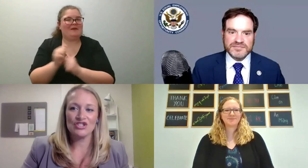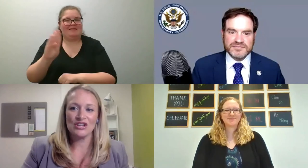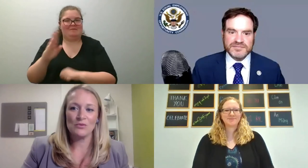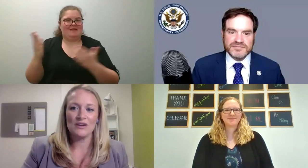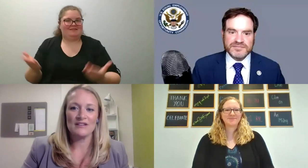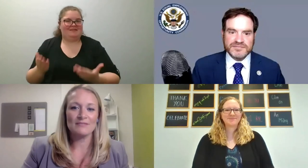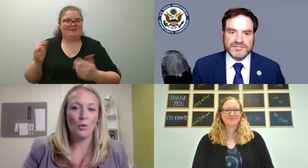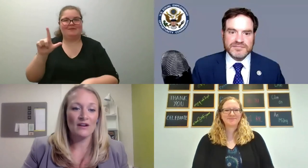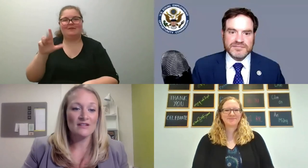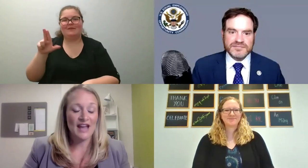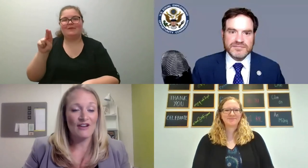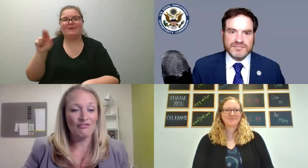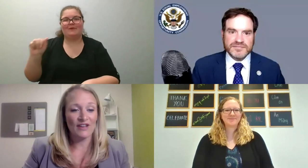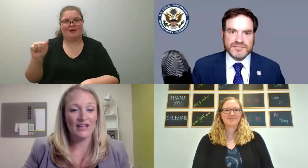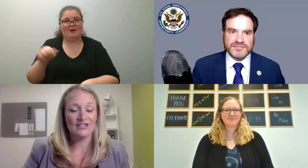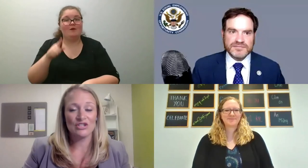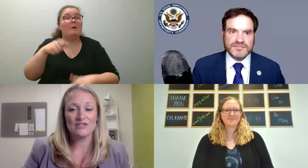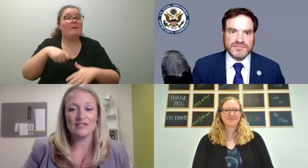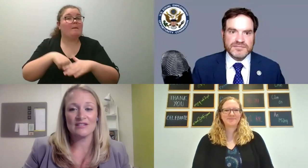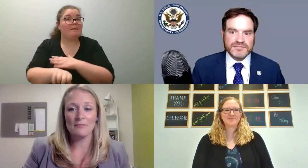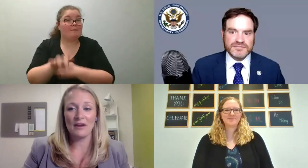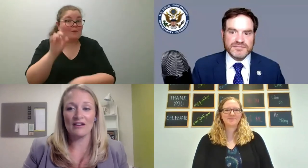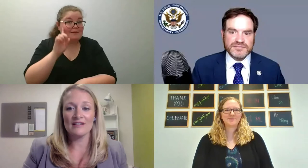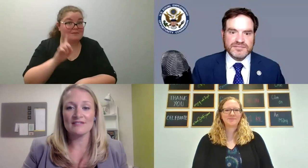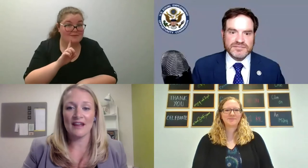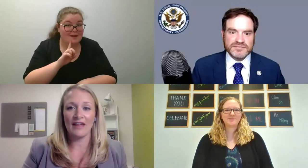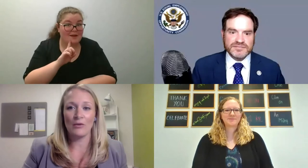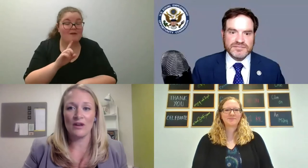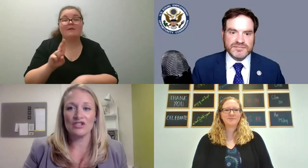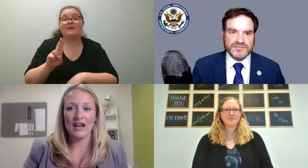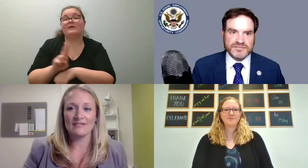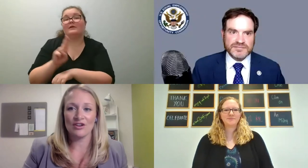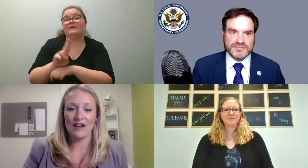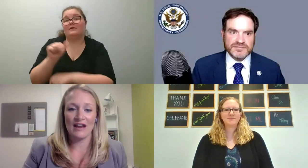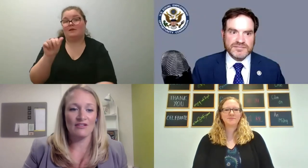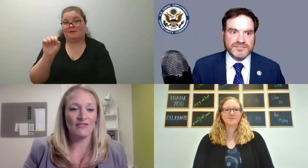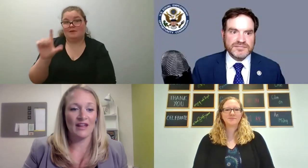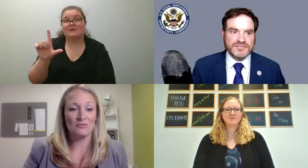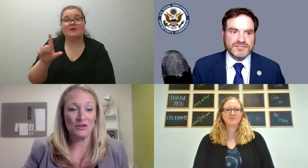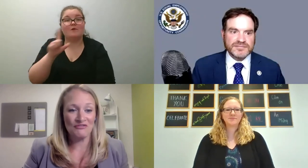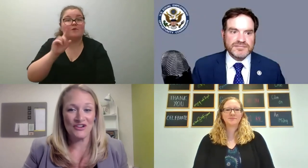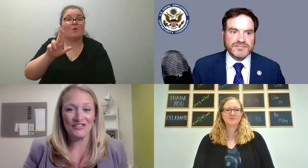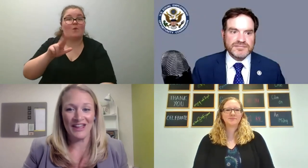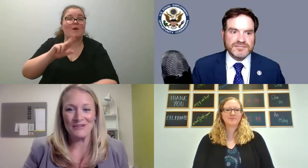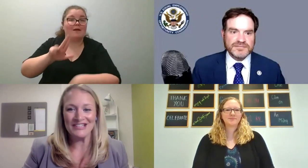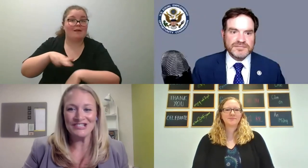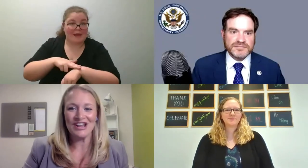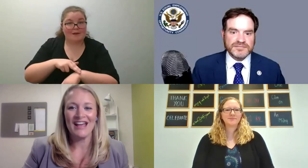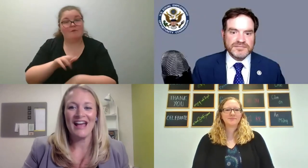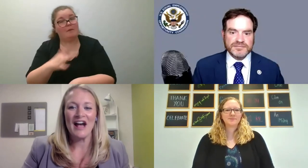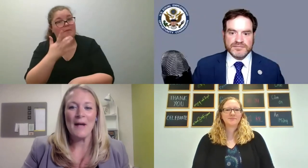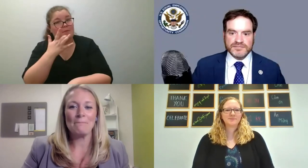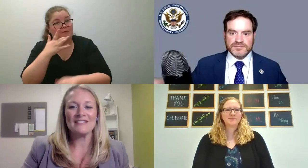She was born deaf and uses American Sign Language as for native and preferred language.